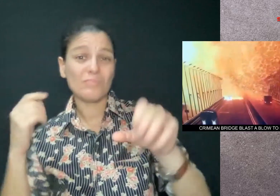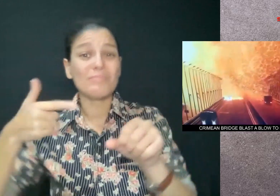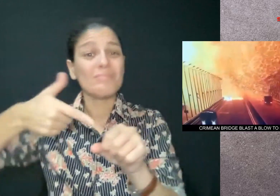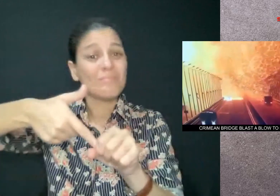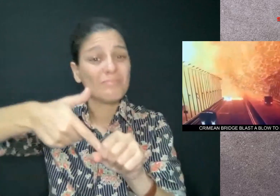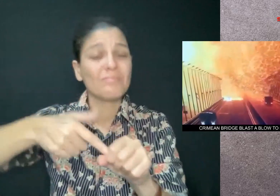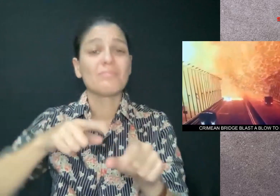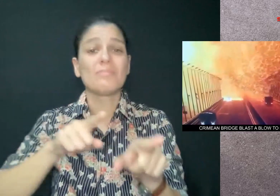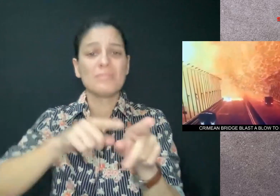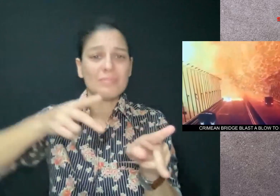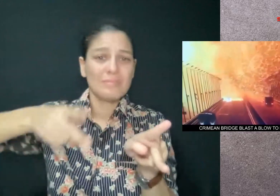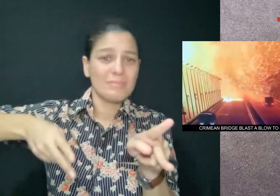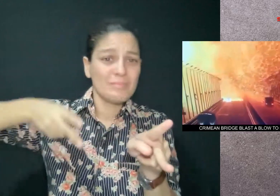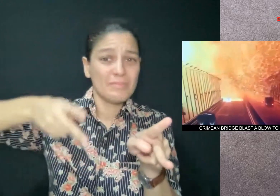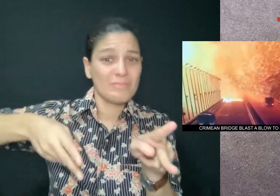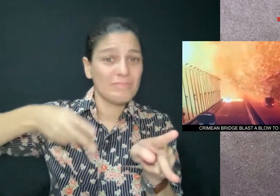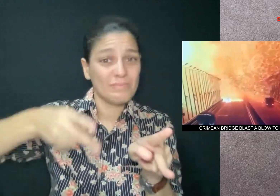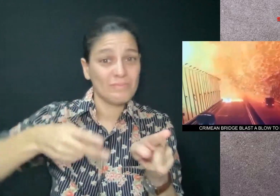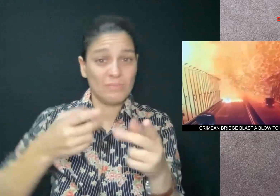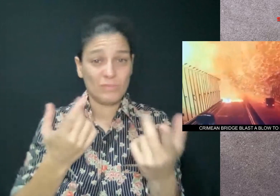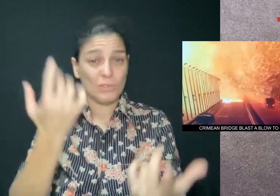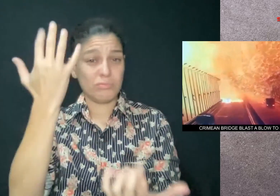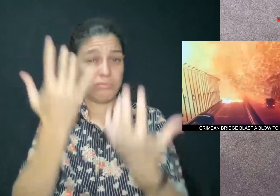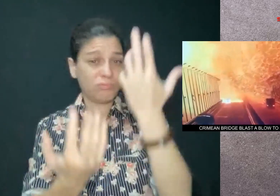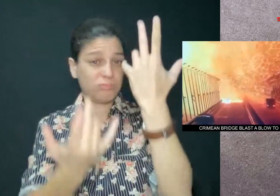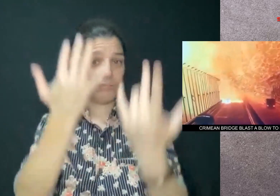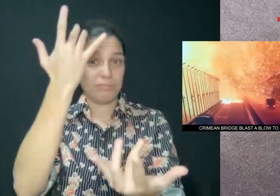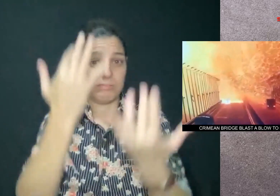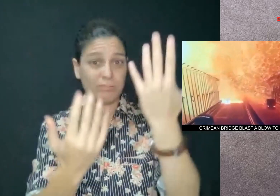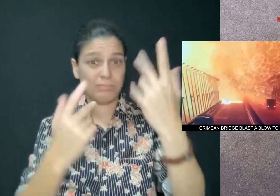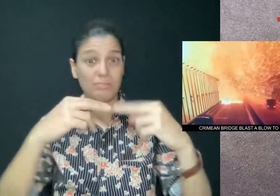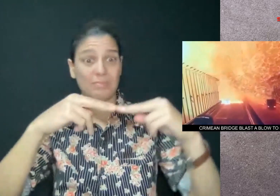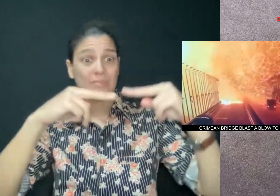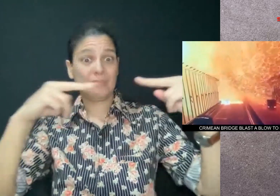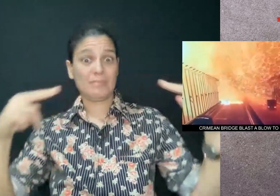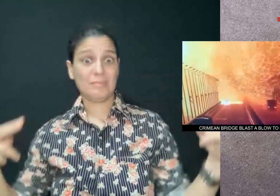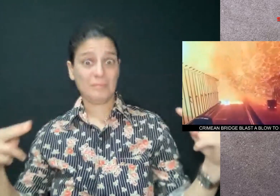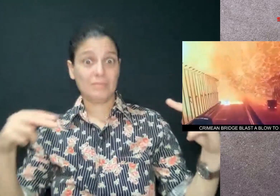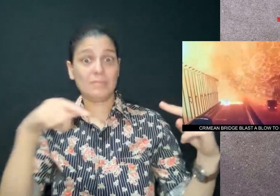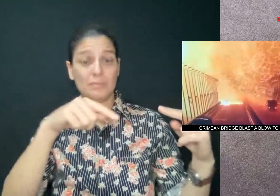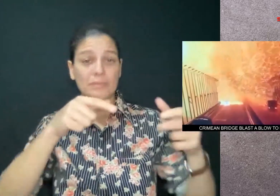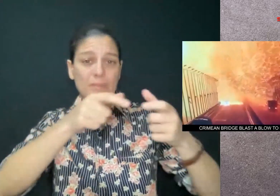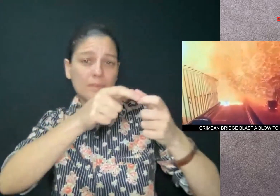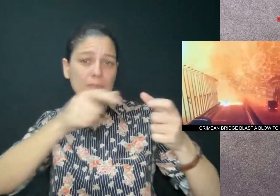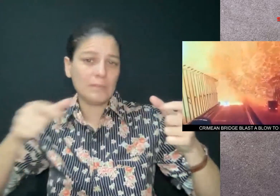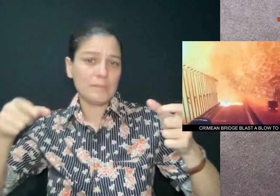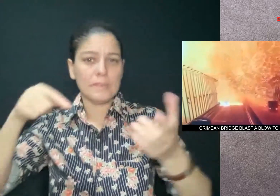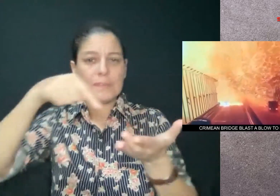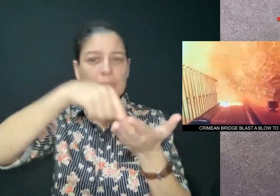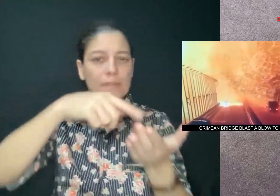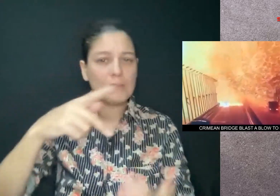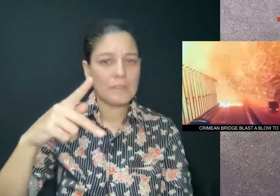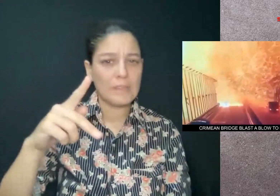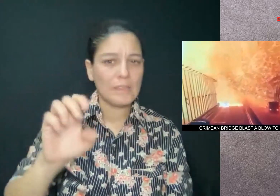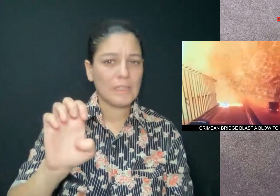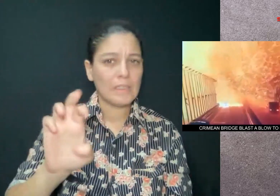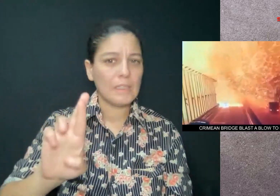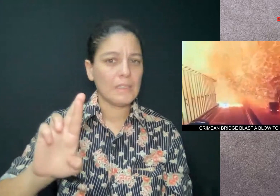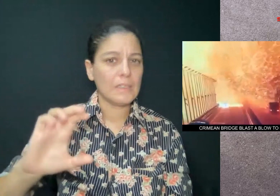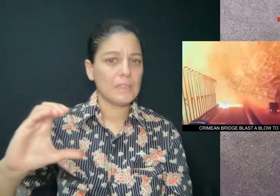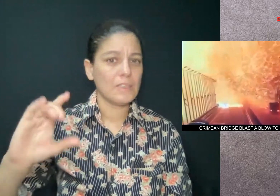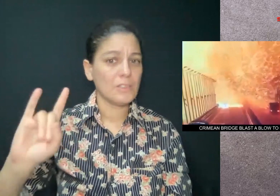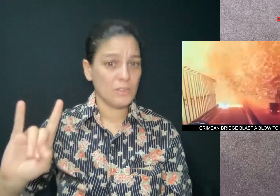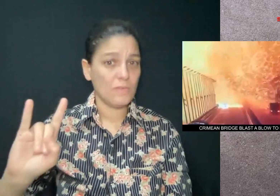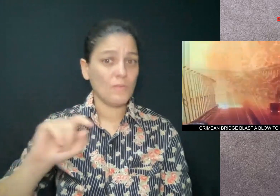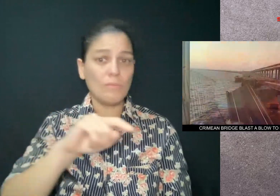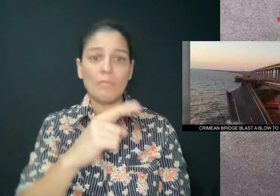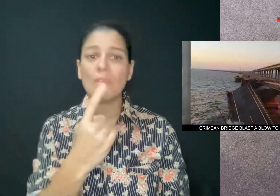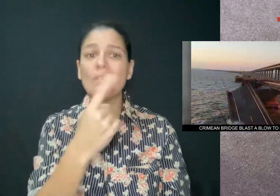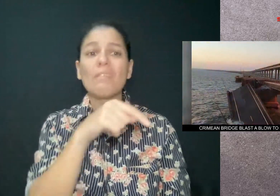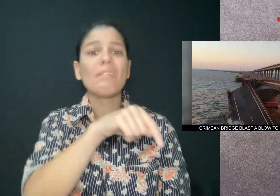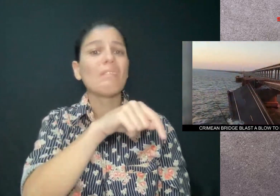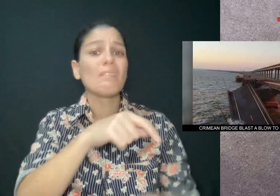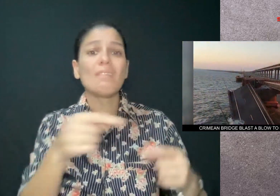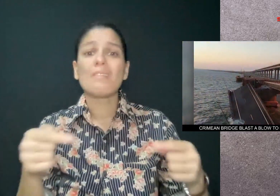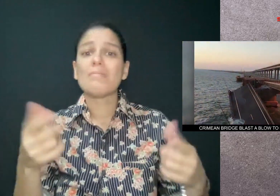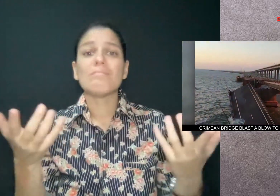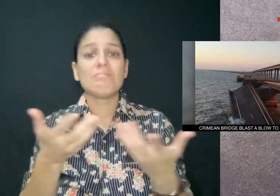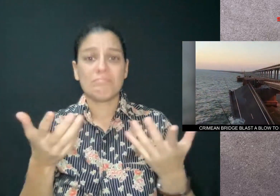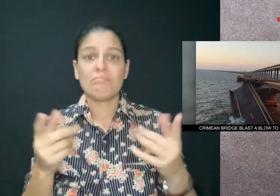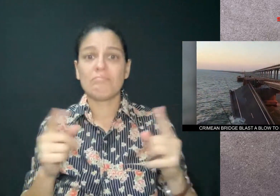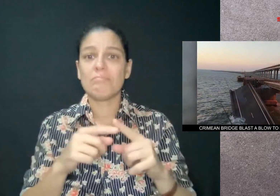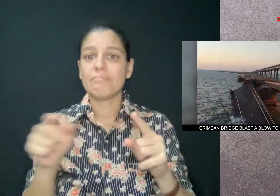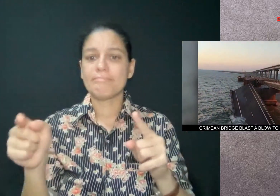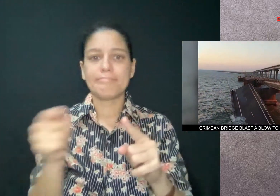trains engulfed in flames on the Kerch Street bridge